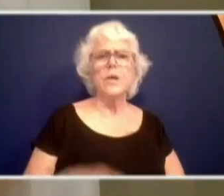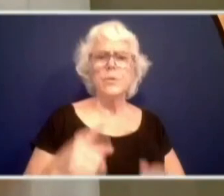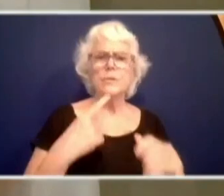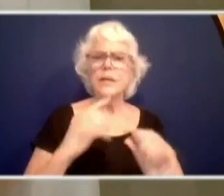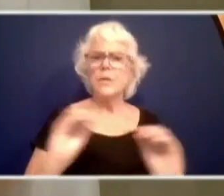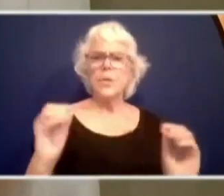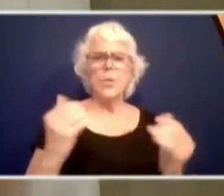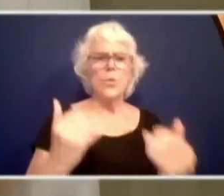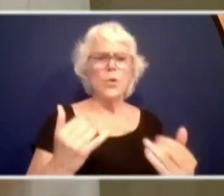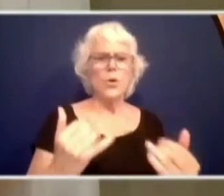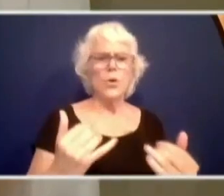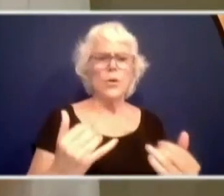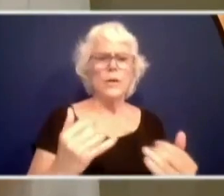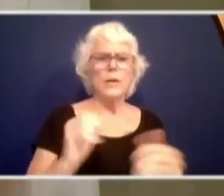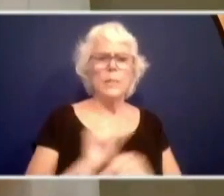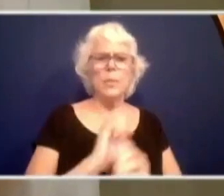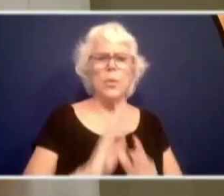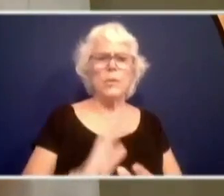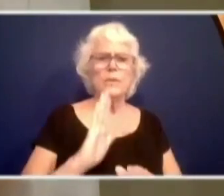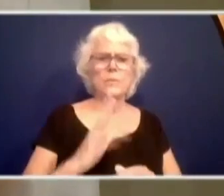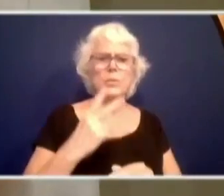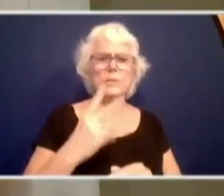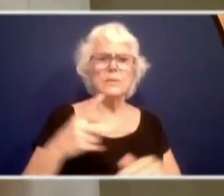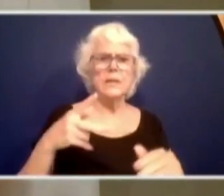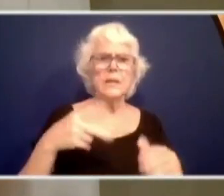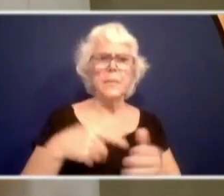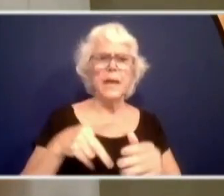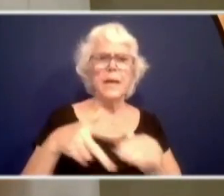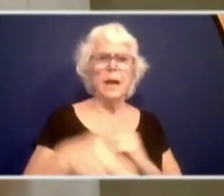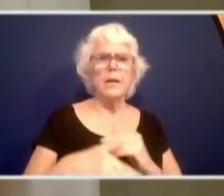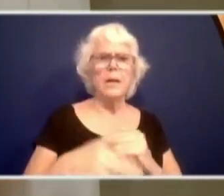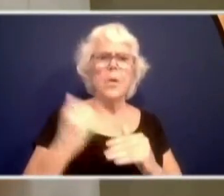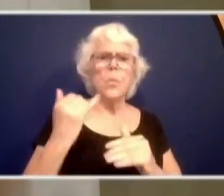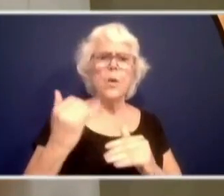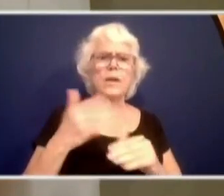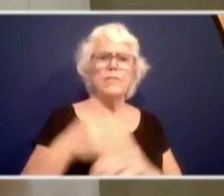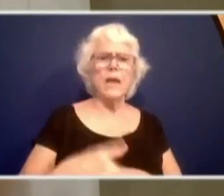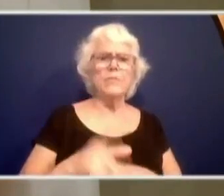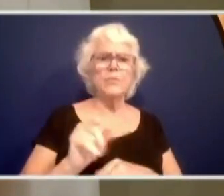but what happens after July of 25 when their contract is up and it's a new contract? Will they